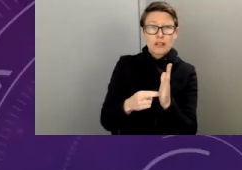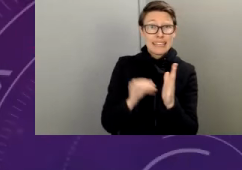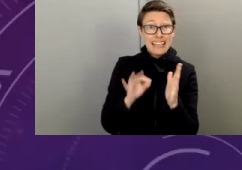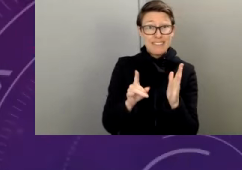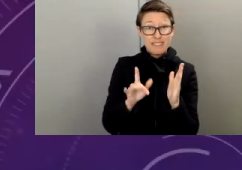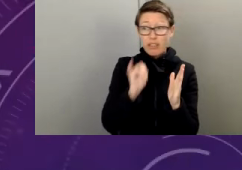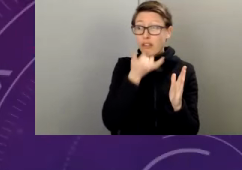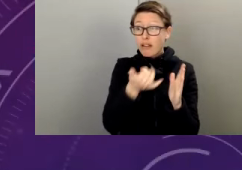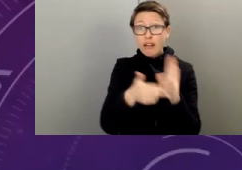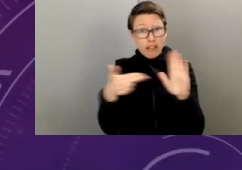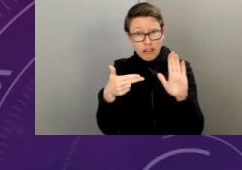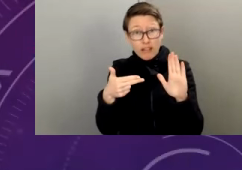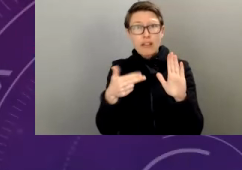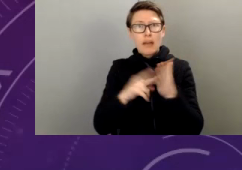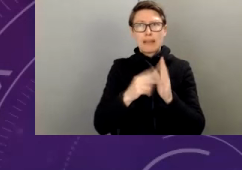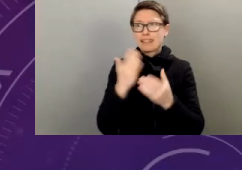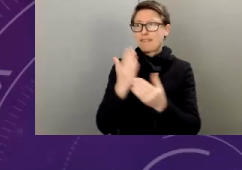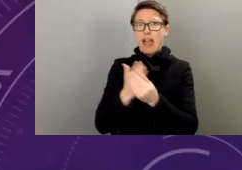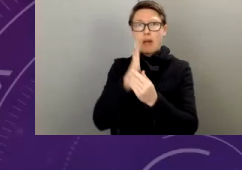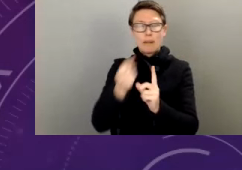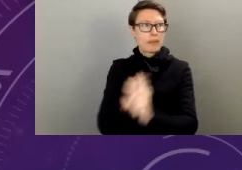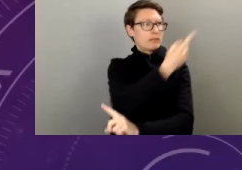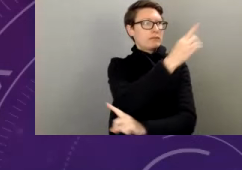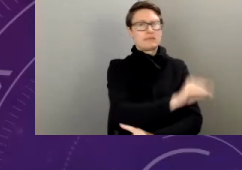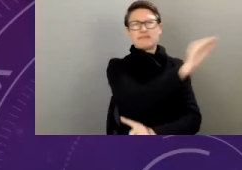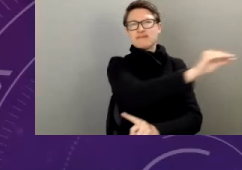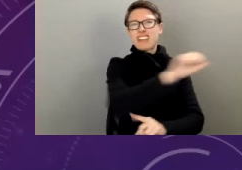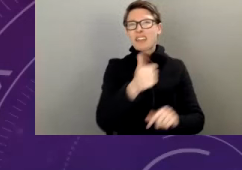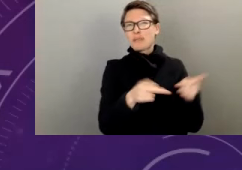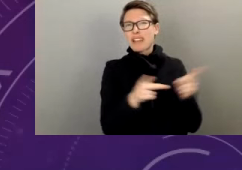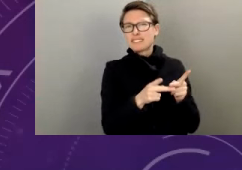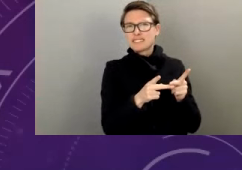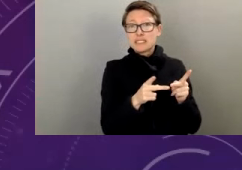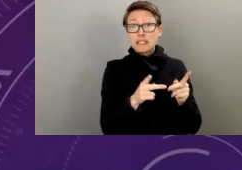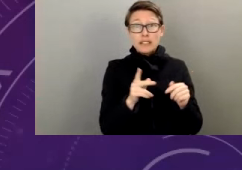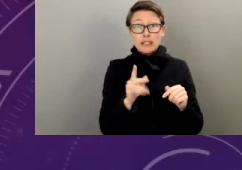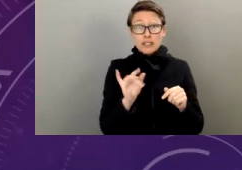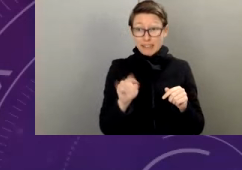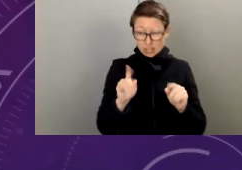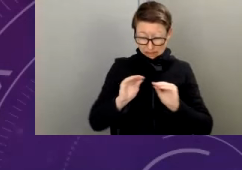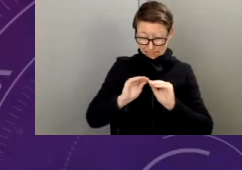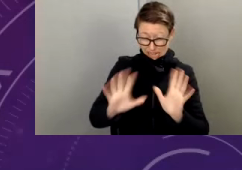or we think it's something else and it's actually a different section. So if it's clearly labeled in the format with your section name,